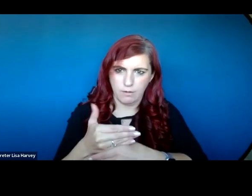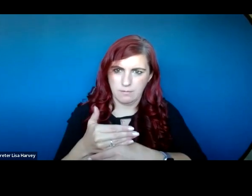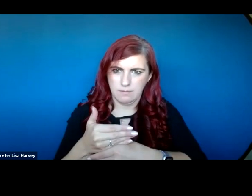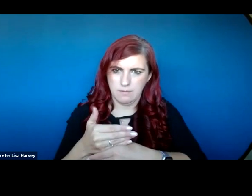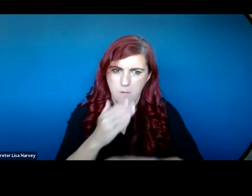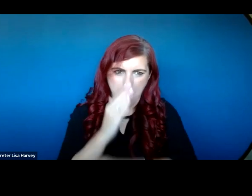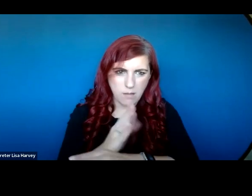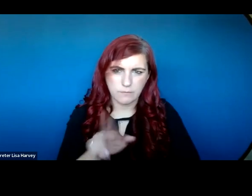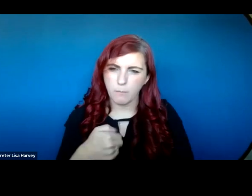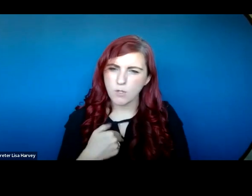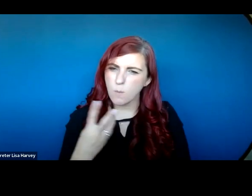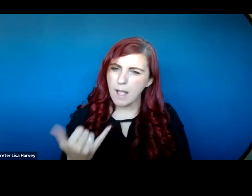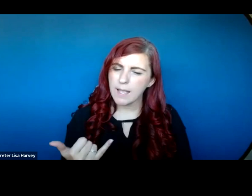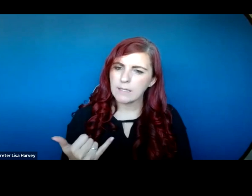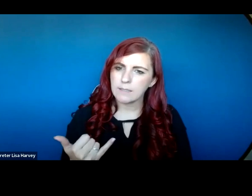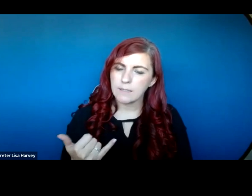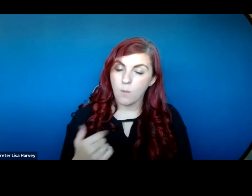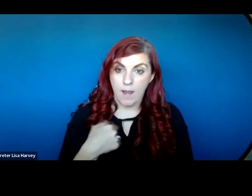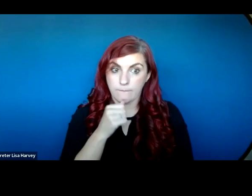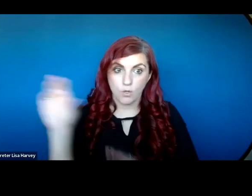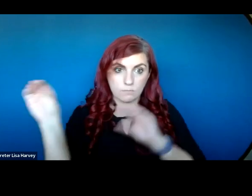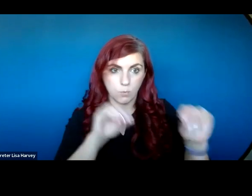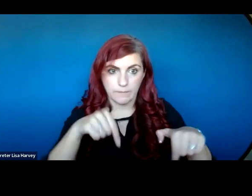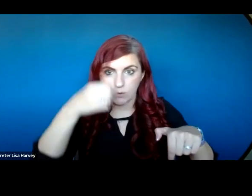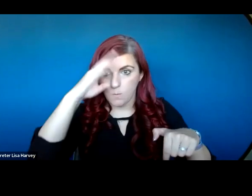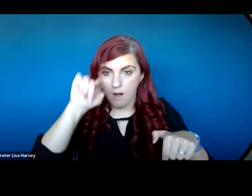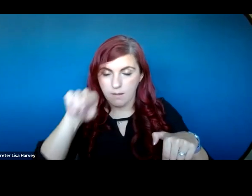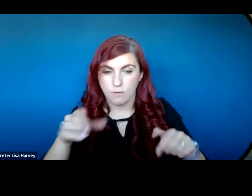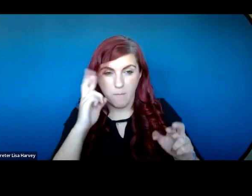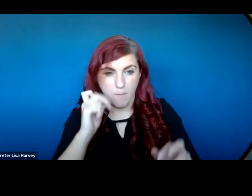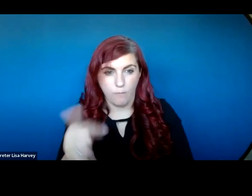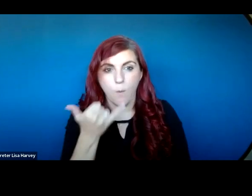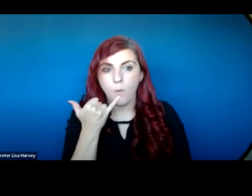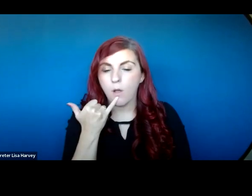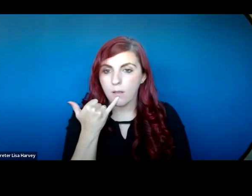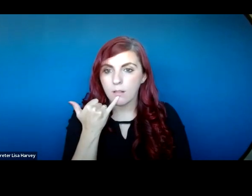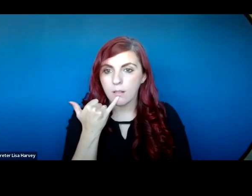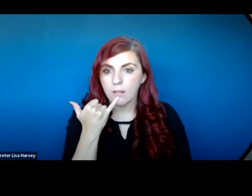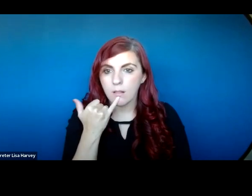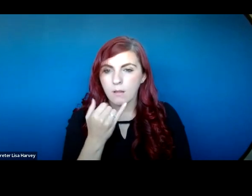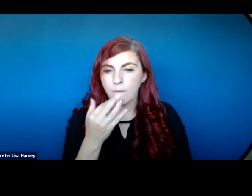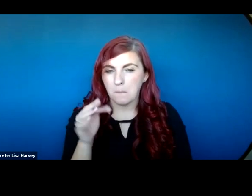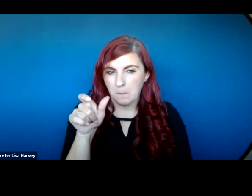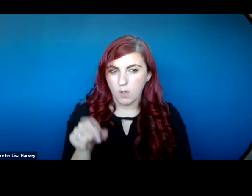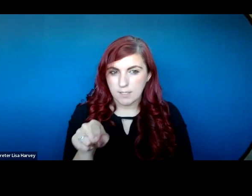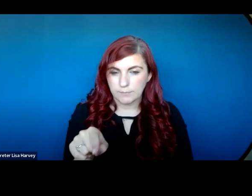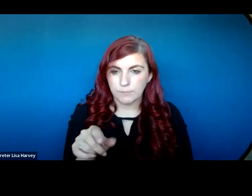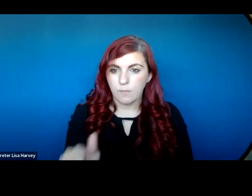And when I first came over here, I had a phone call from a person and she said